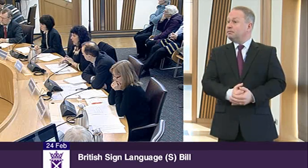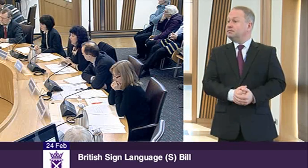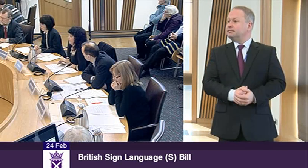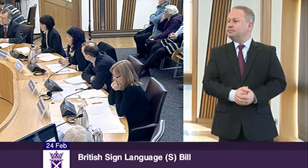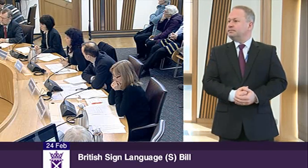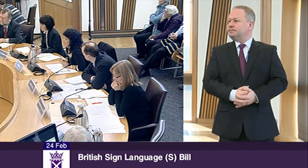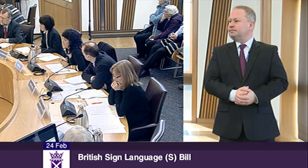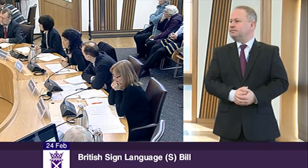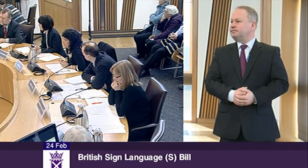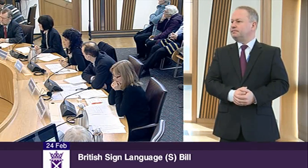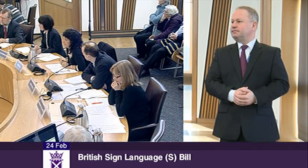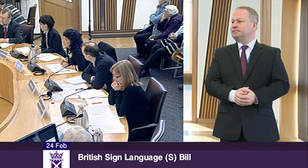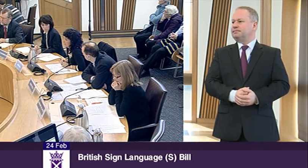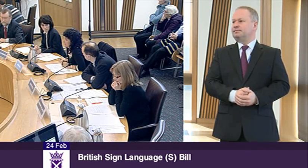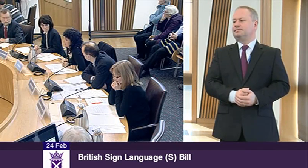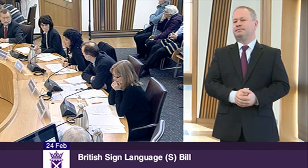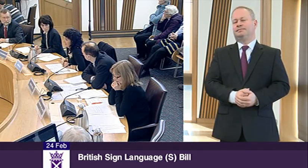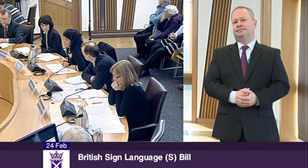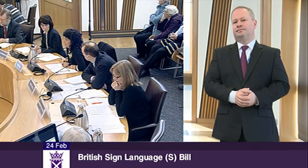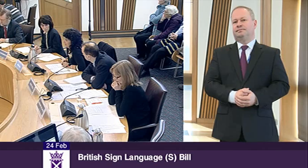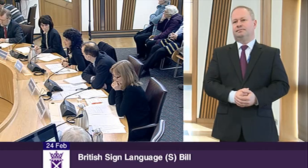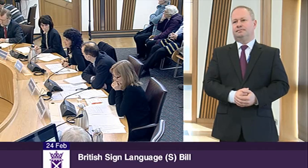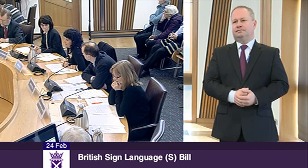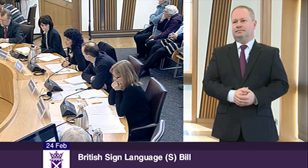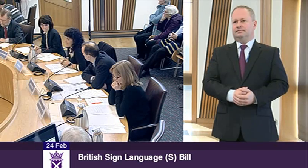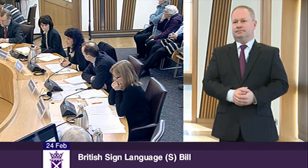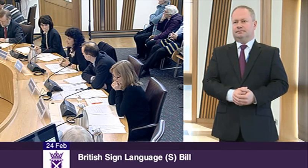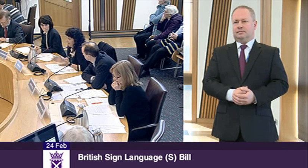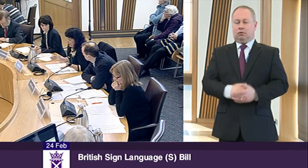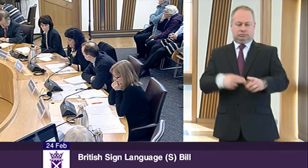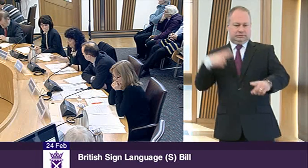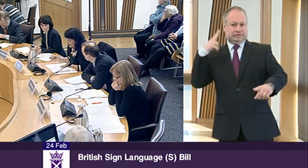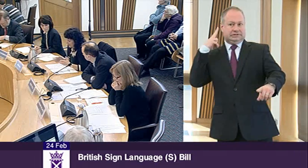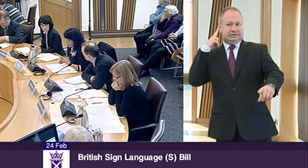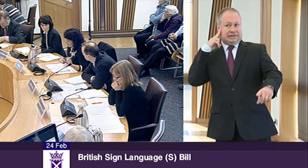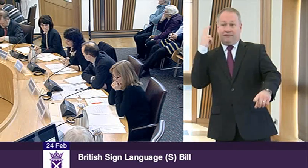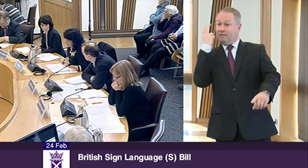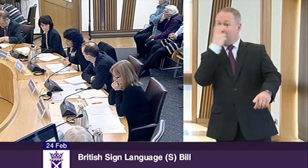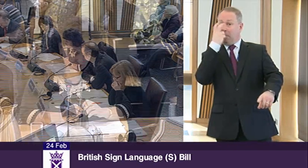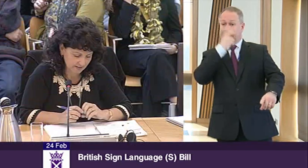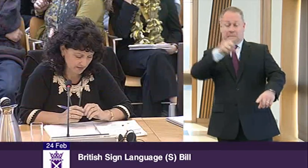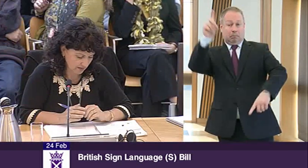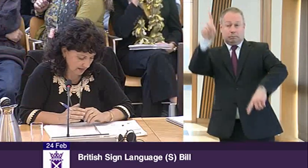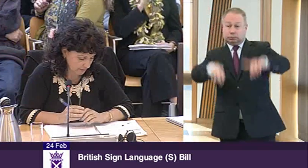Maria Dick: There is a wide variation within deafblindness. The last panel said that people